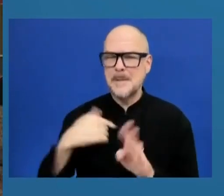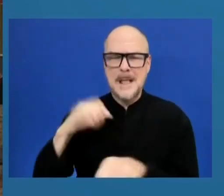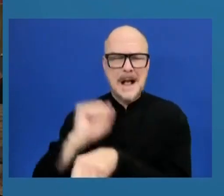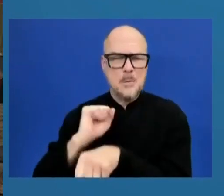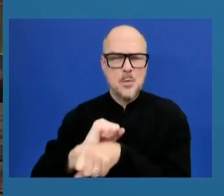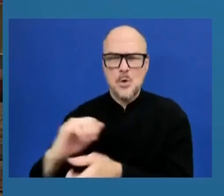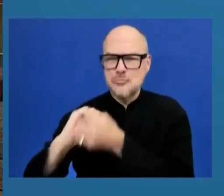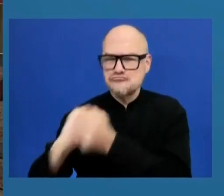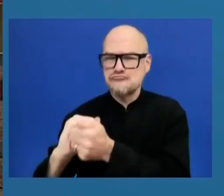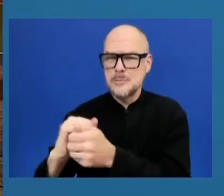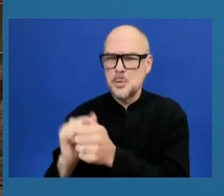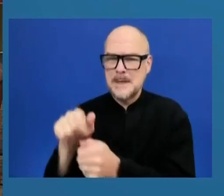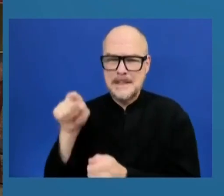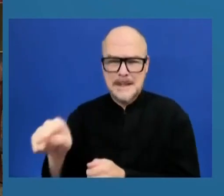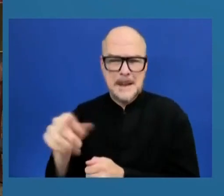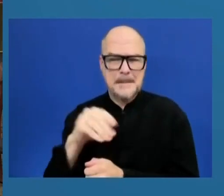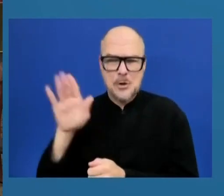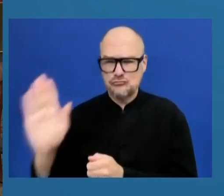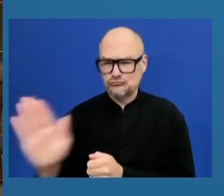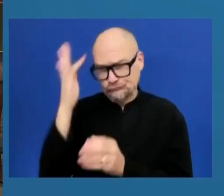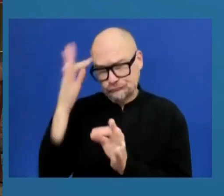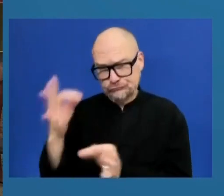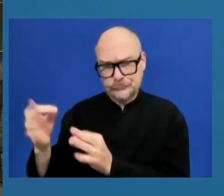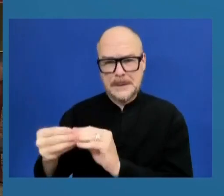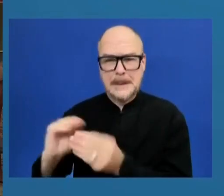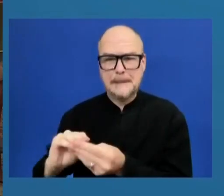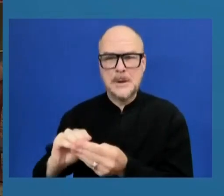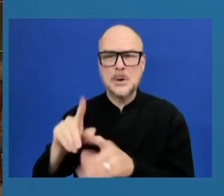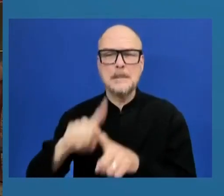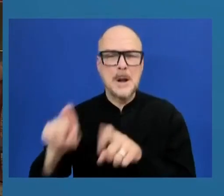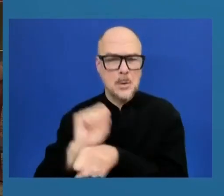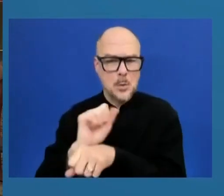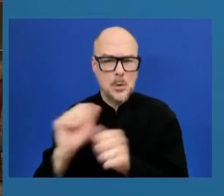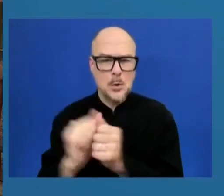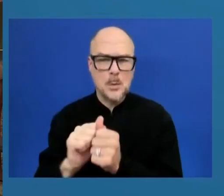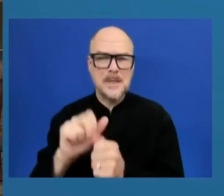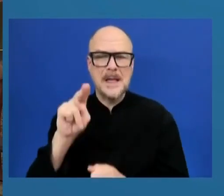and NYPD and the MTA to ensure that we invest dollars. In fact,